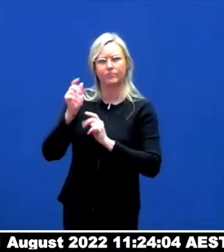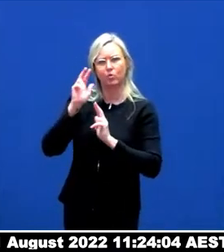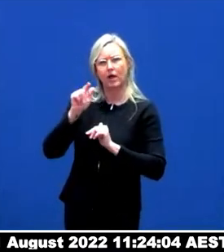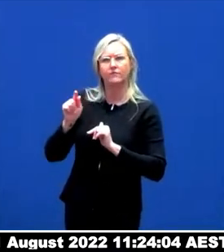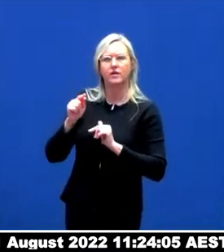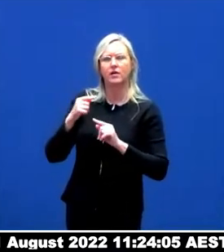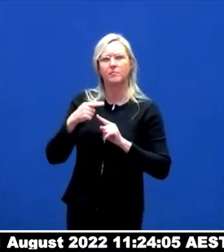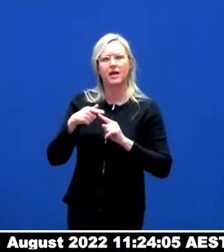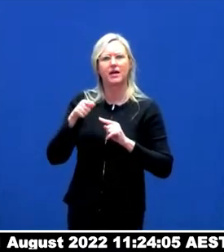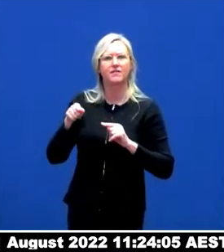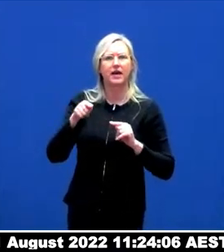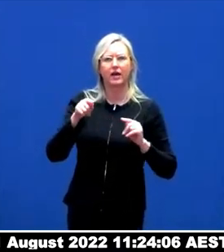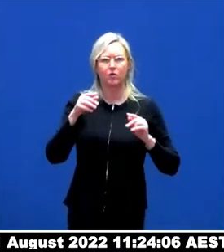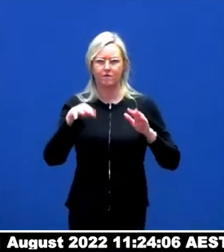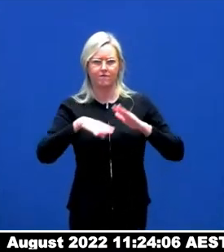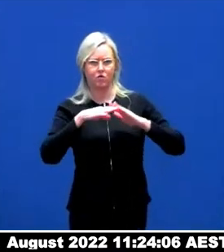after the entire boarding house, something like that.